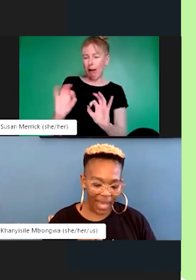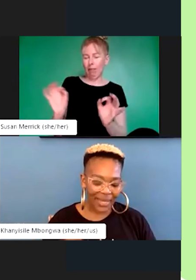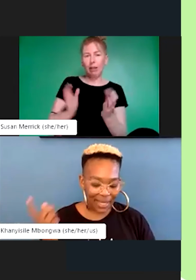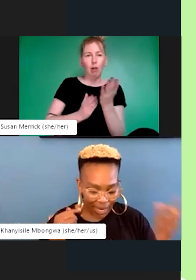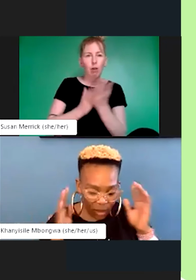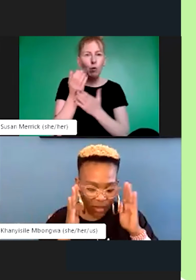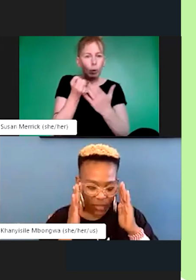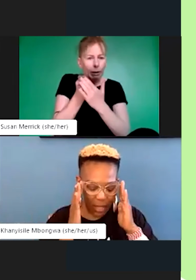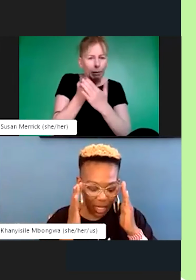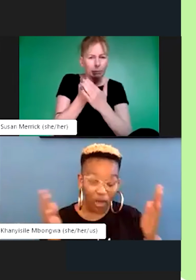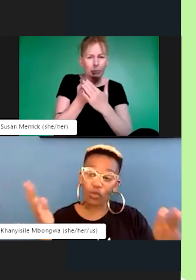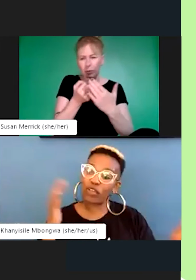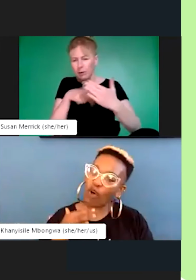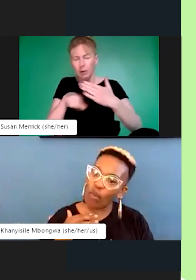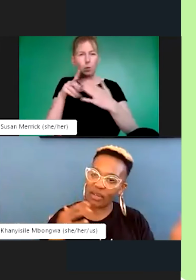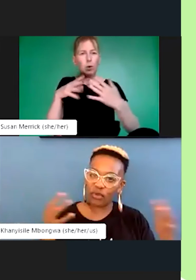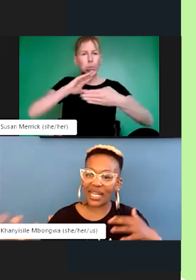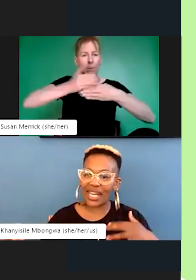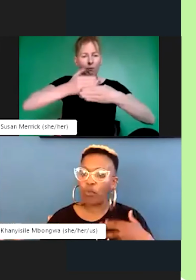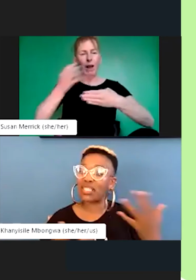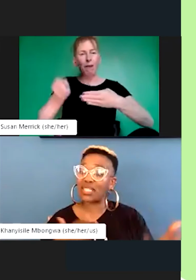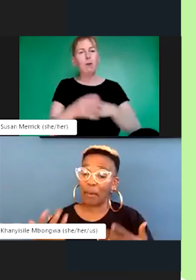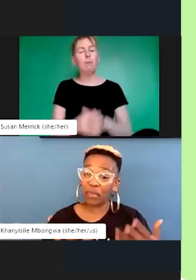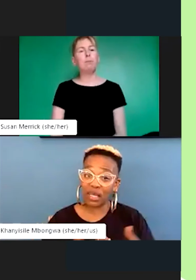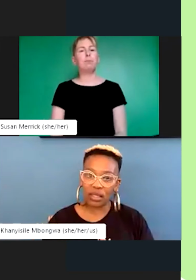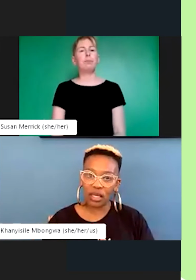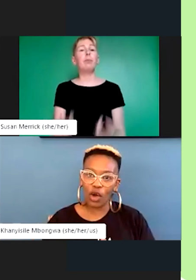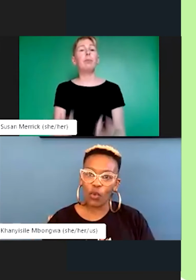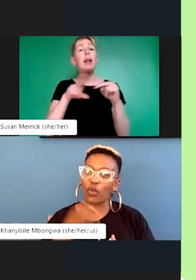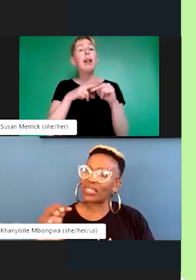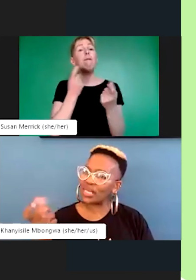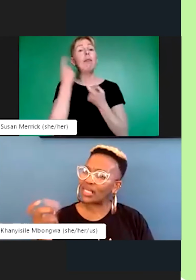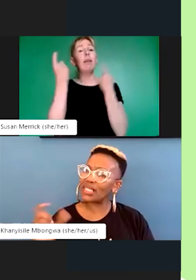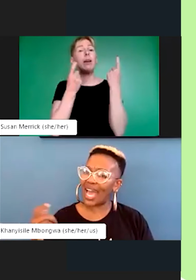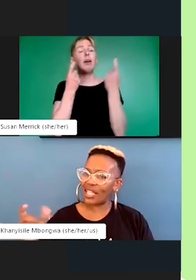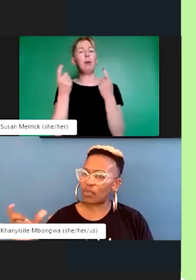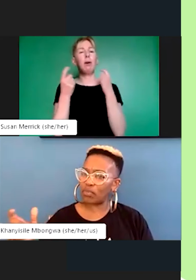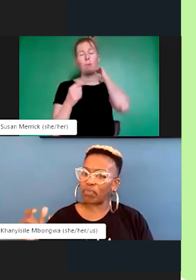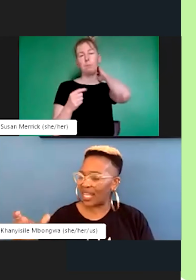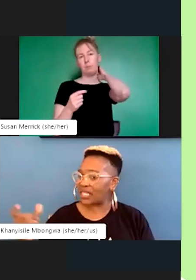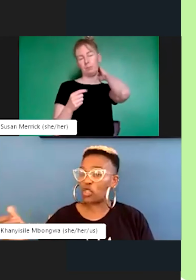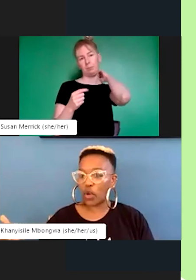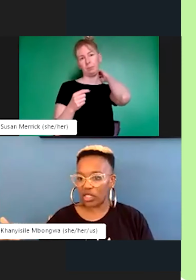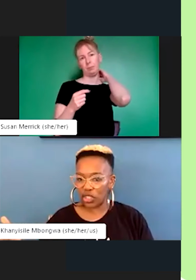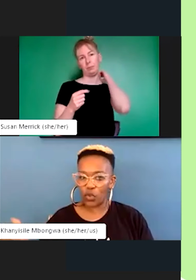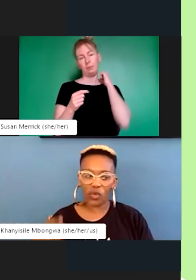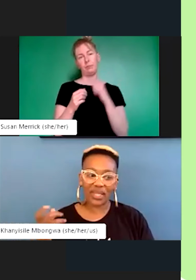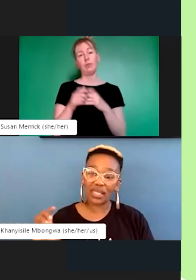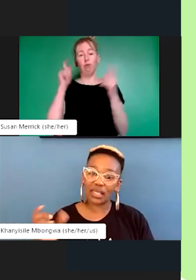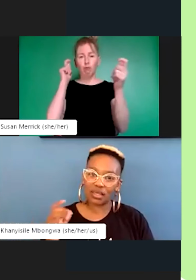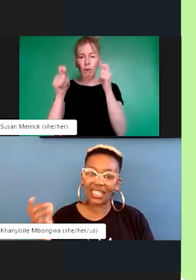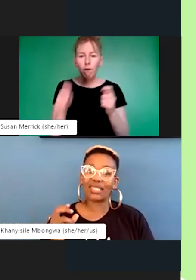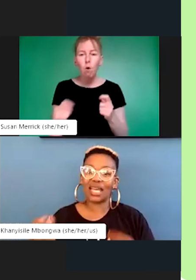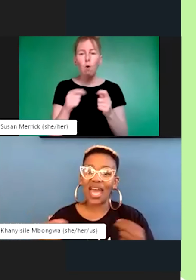And again, thinking about reform and reclaim, what does that mean, when one's dignity has been placed in question when one dignity